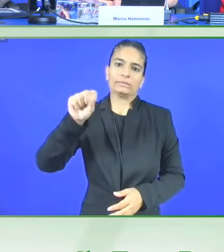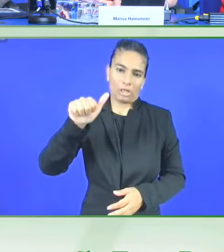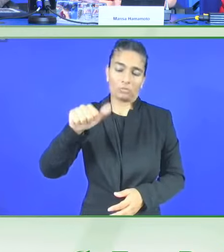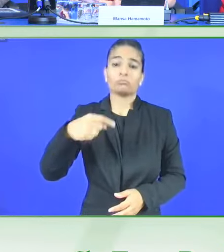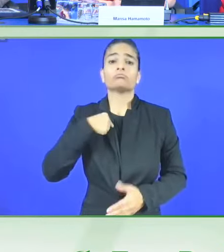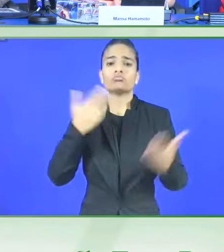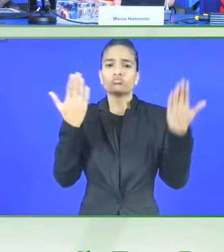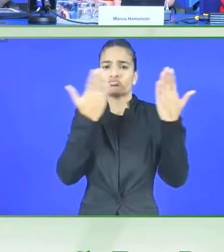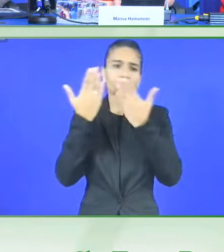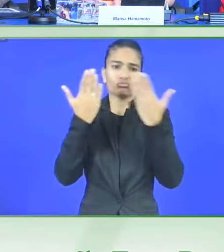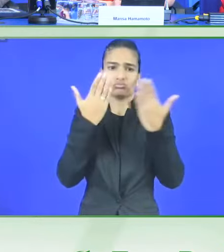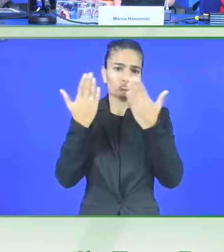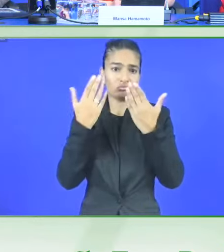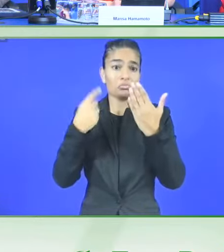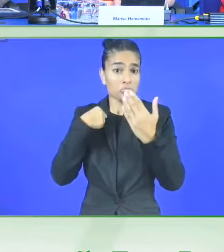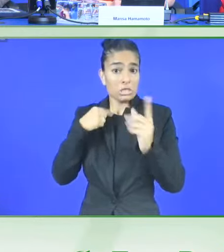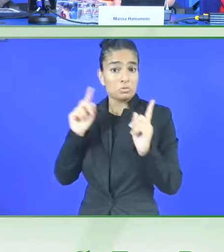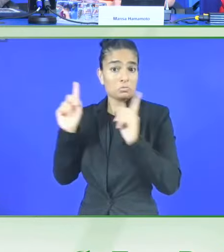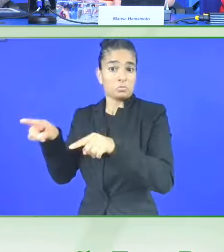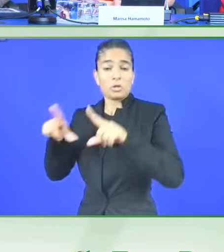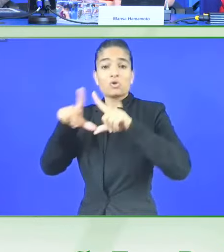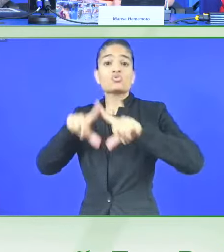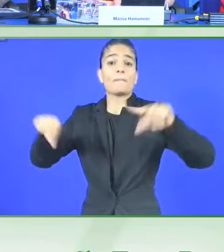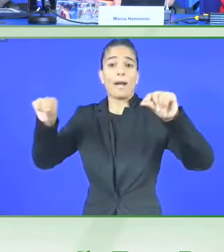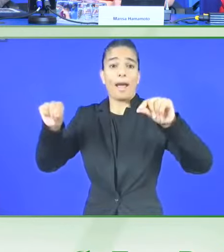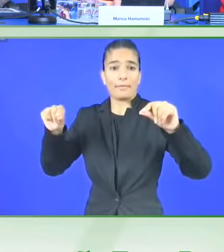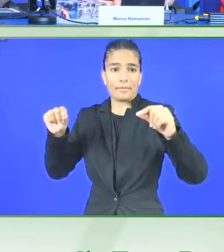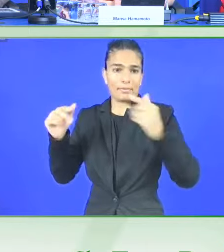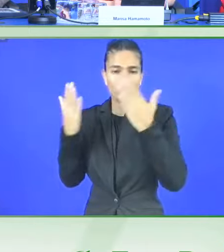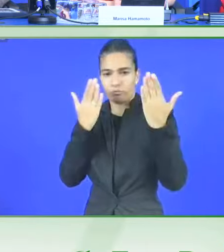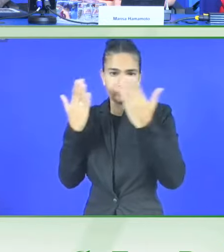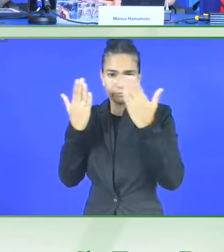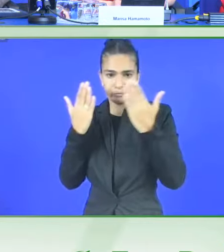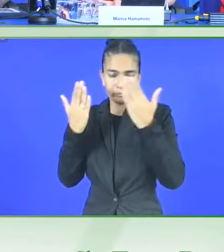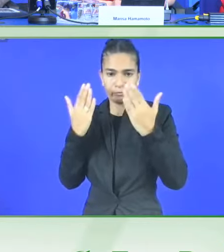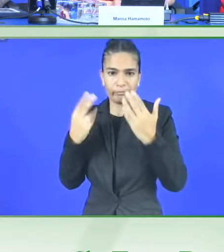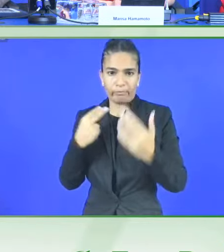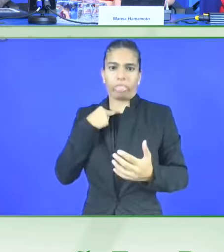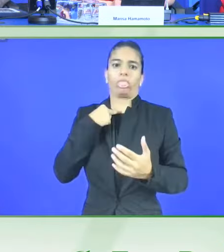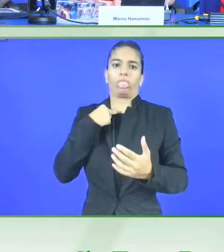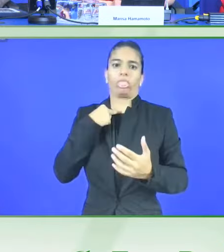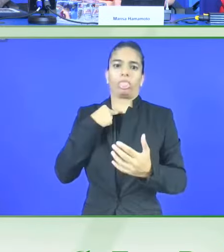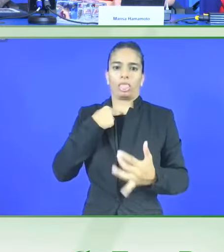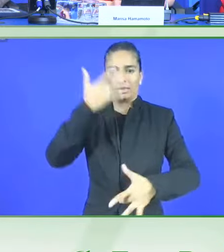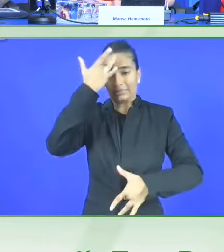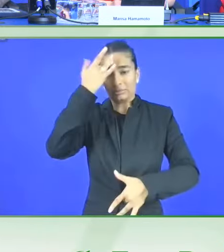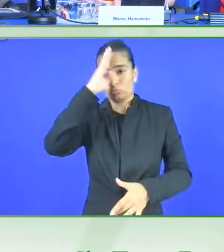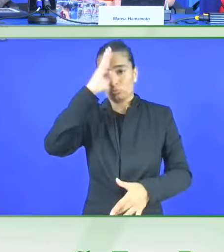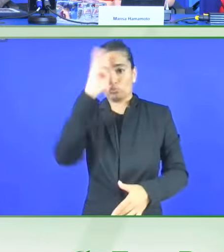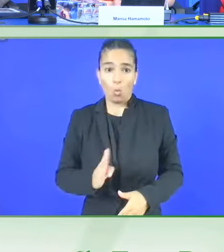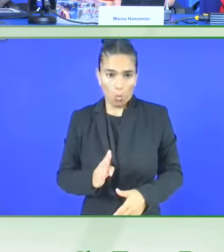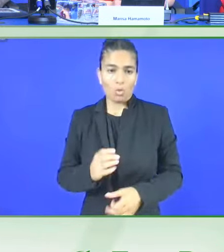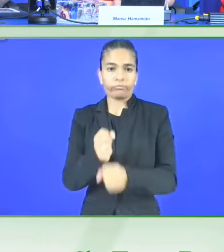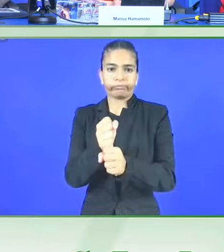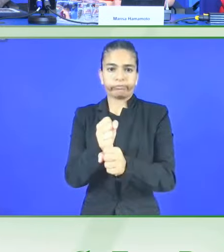Please contact the zero project to become part of the inclusive arts community, and